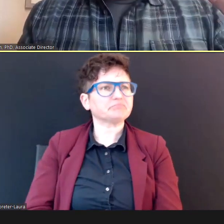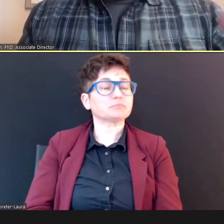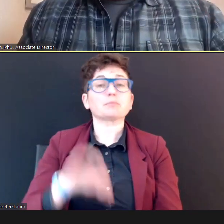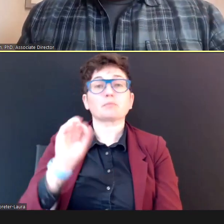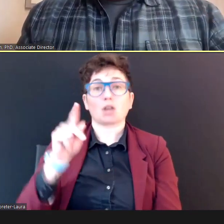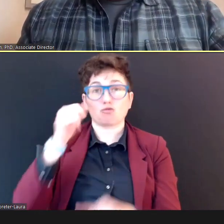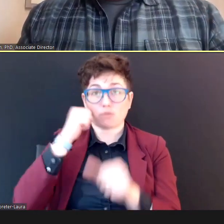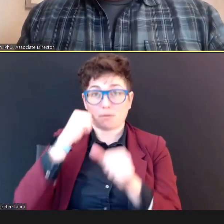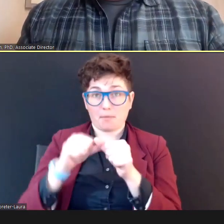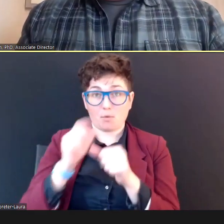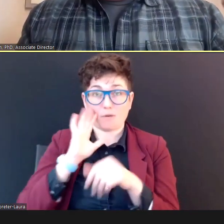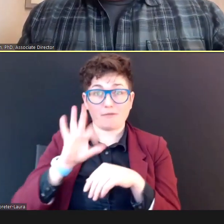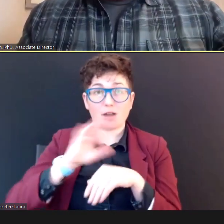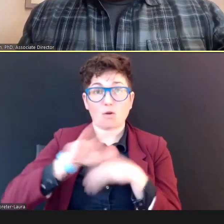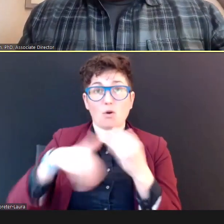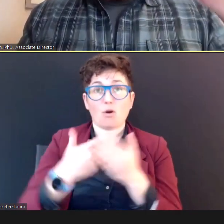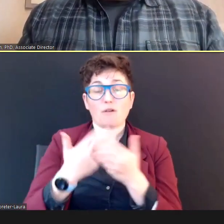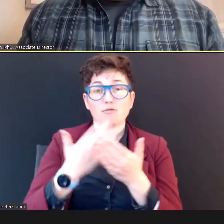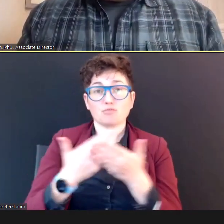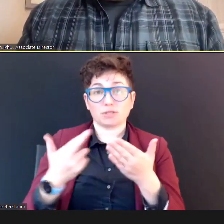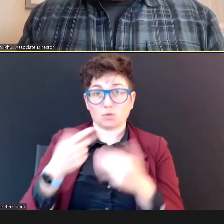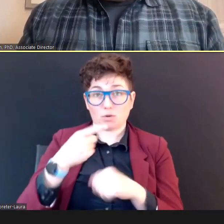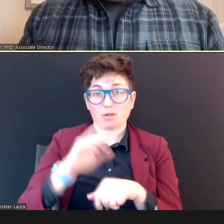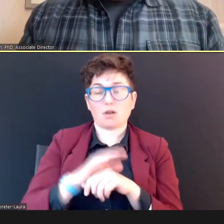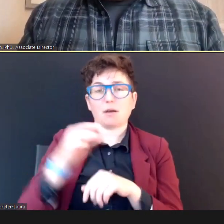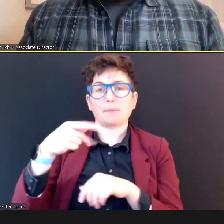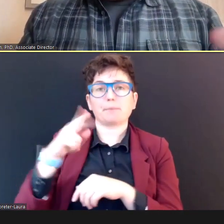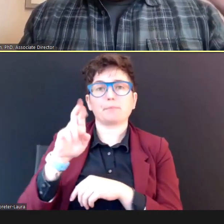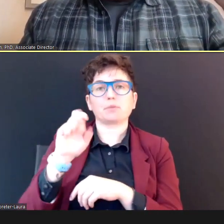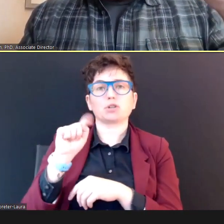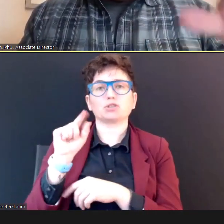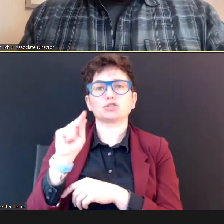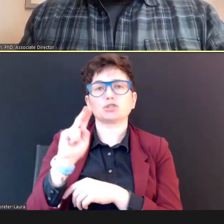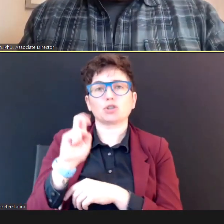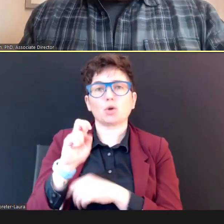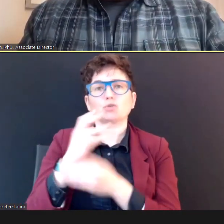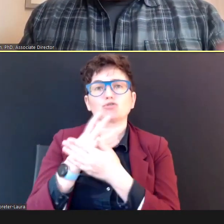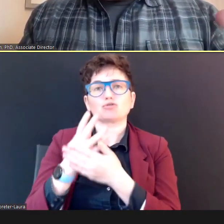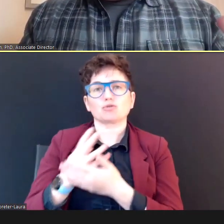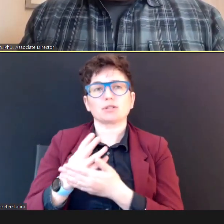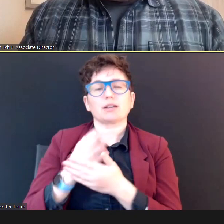find all of these resources on pure tone